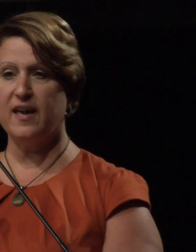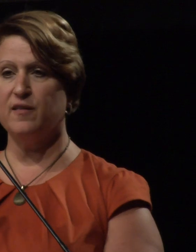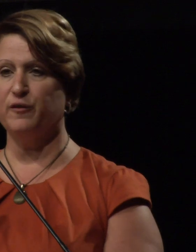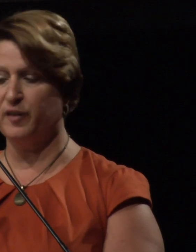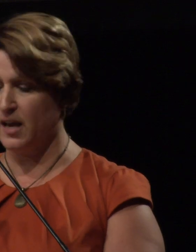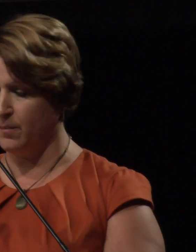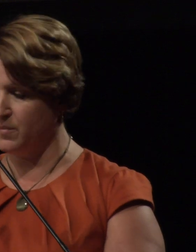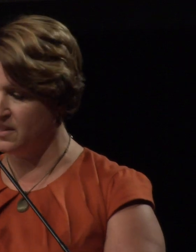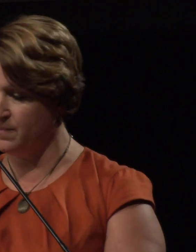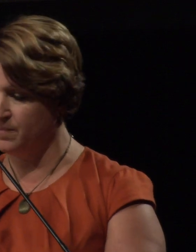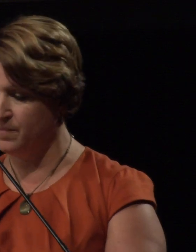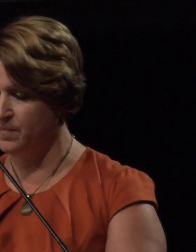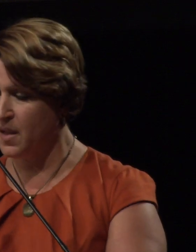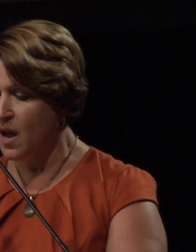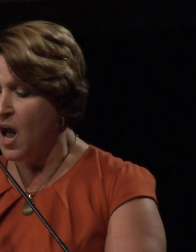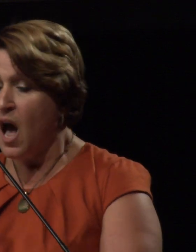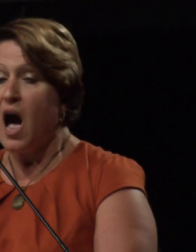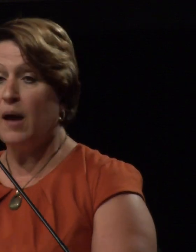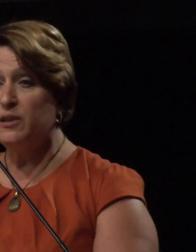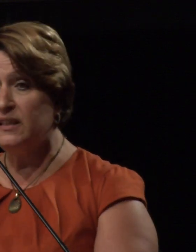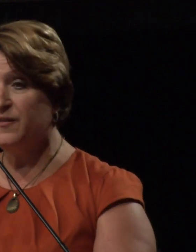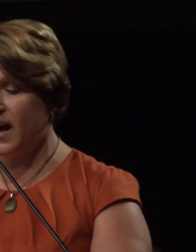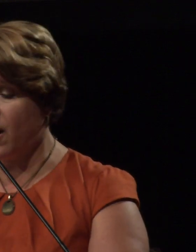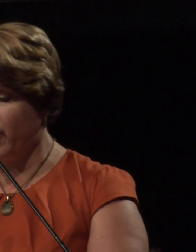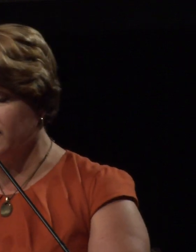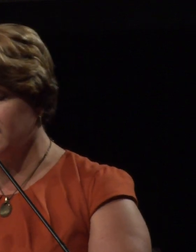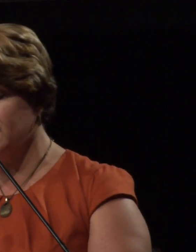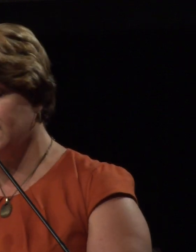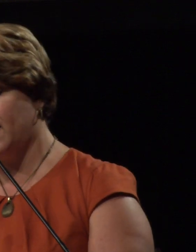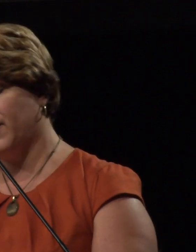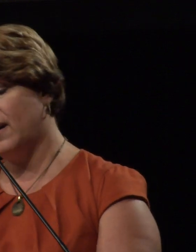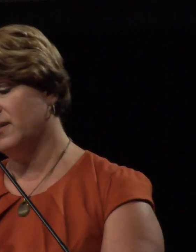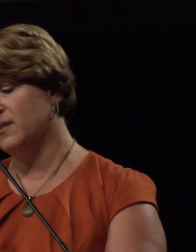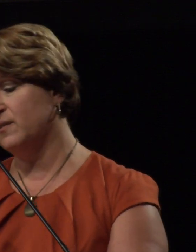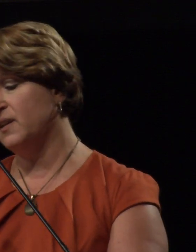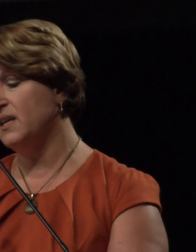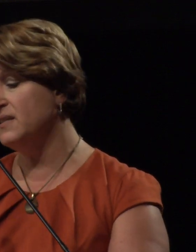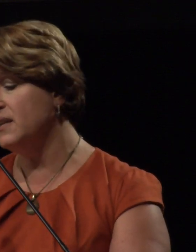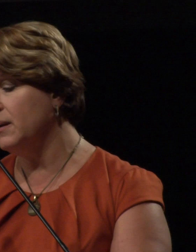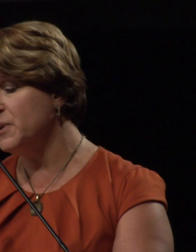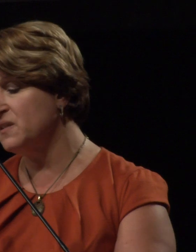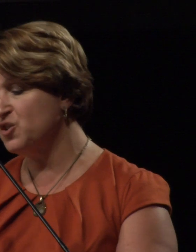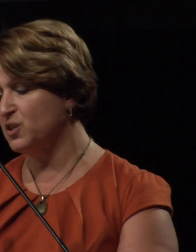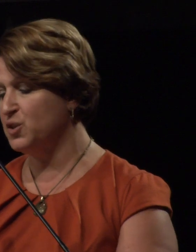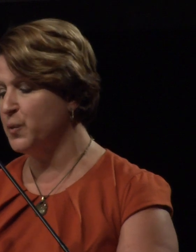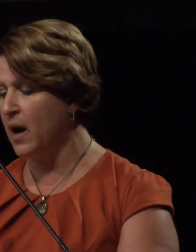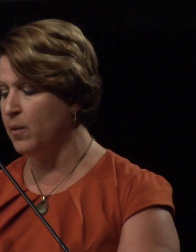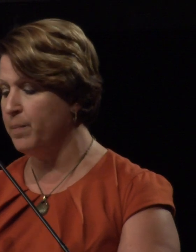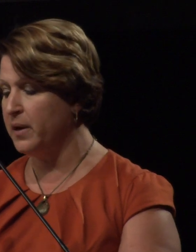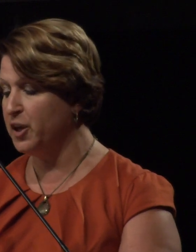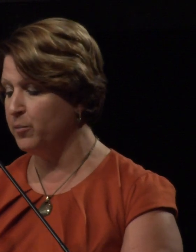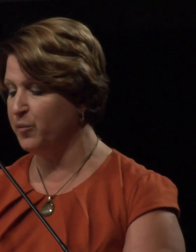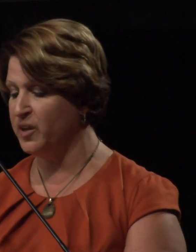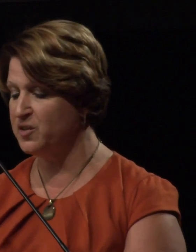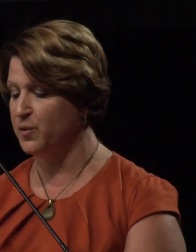AND FAN THEIR FLAMES." I BELIEVE THAT RIT STAFF COUNCIL IS IN A POSITION TO HELP HUMAN